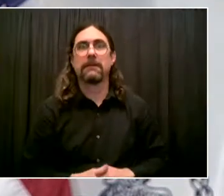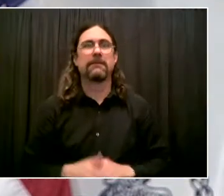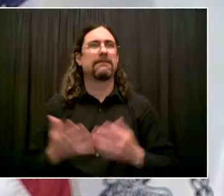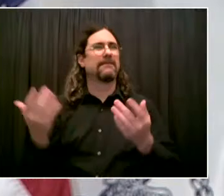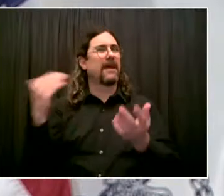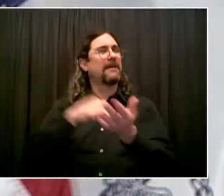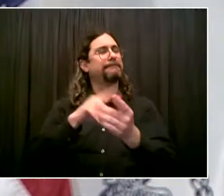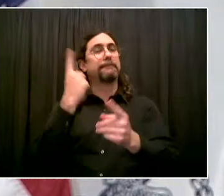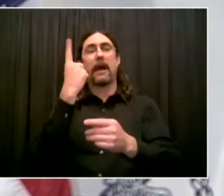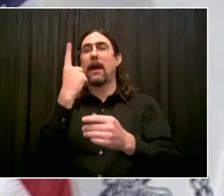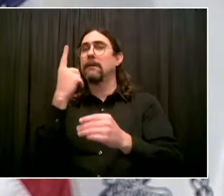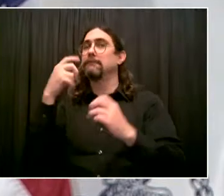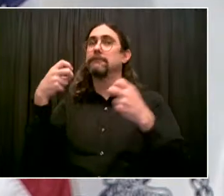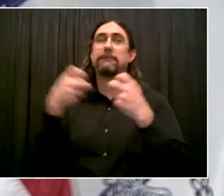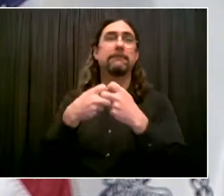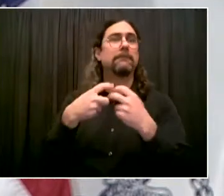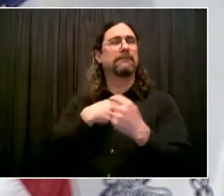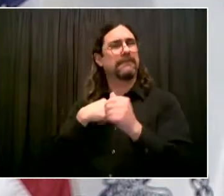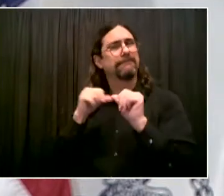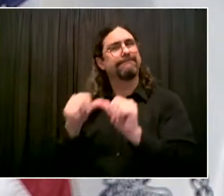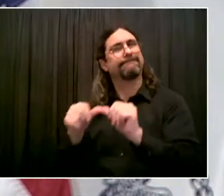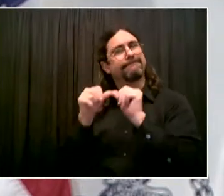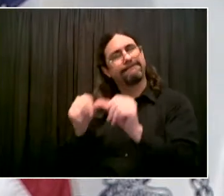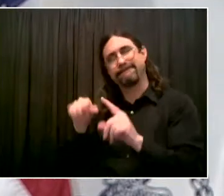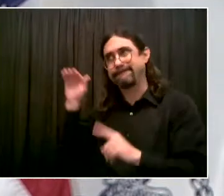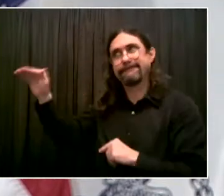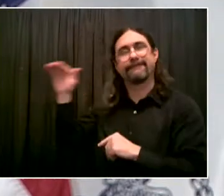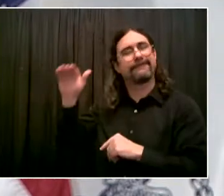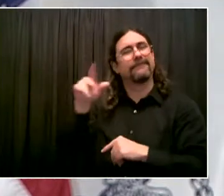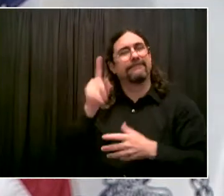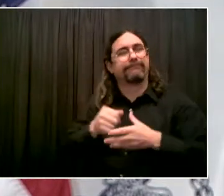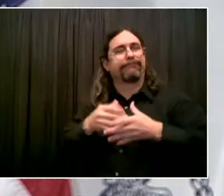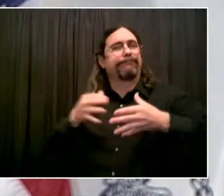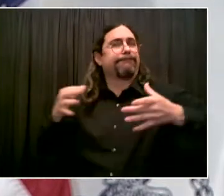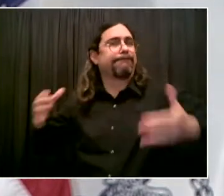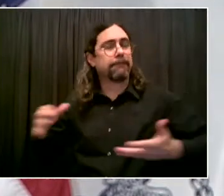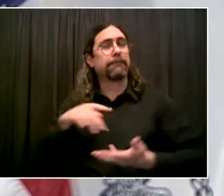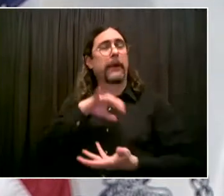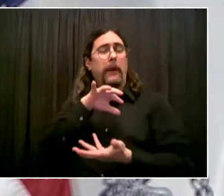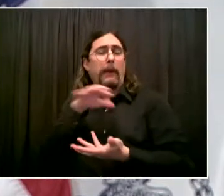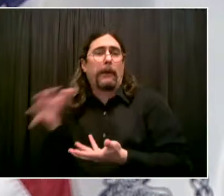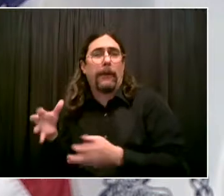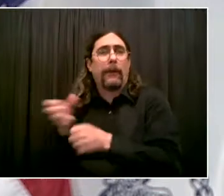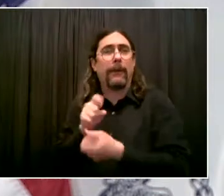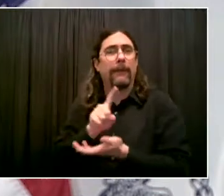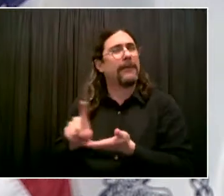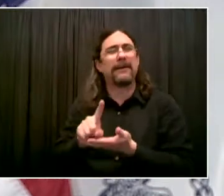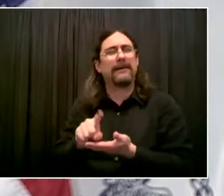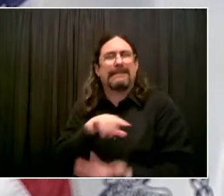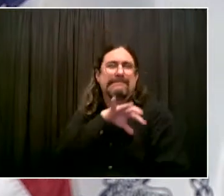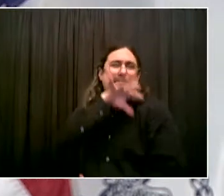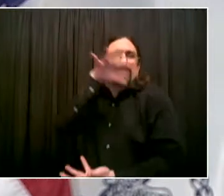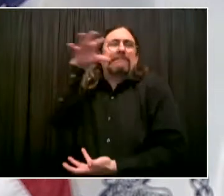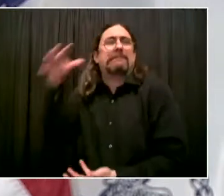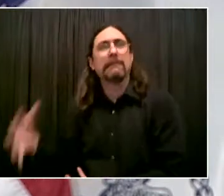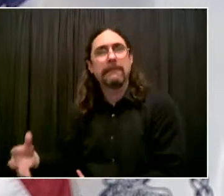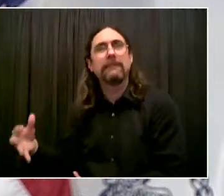AS WE GET THE SUPPLY. NOW, WE TALK ABOUT RECOVERY